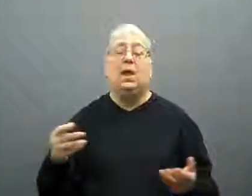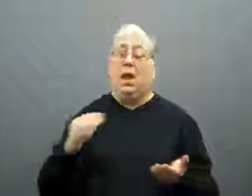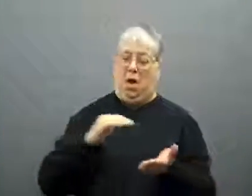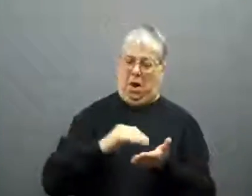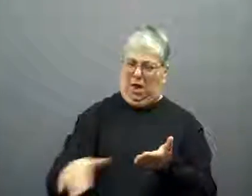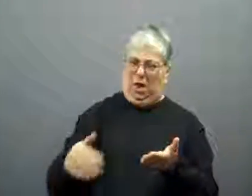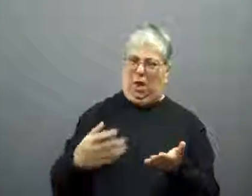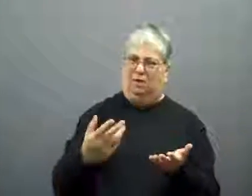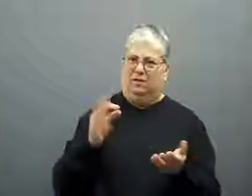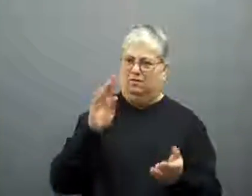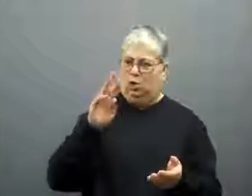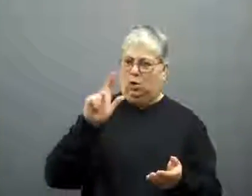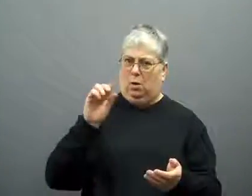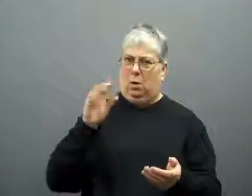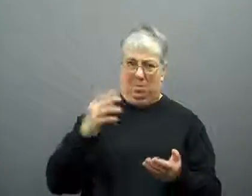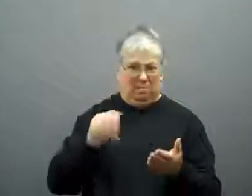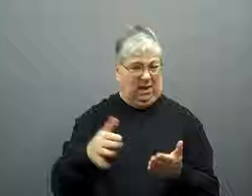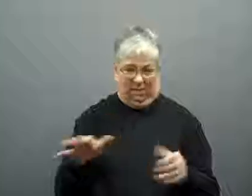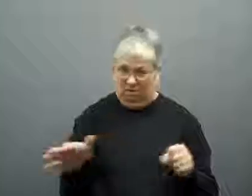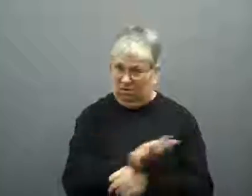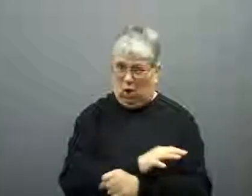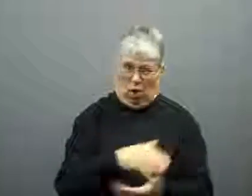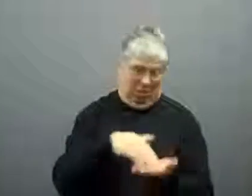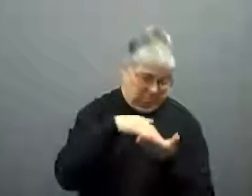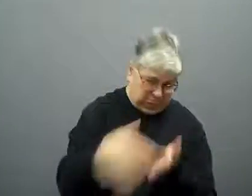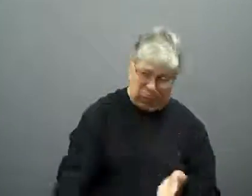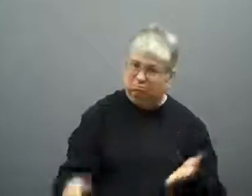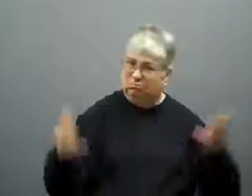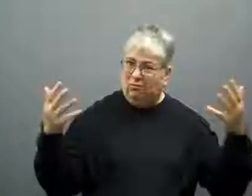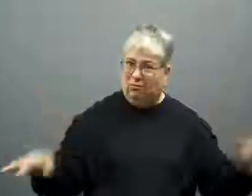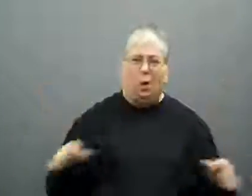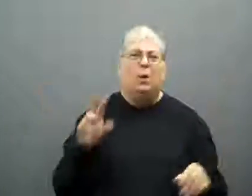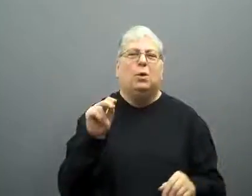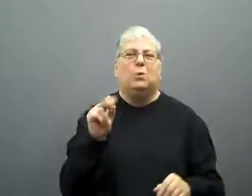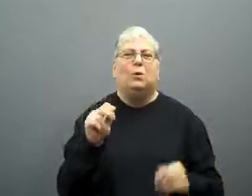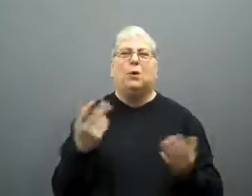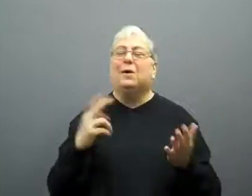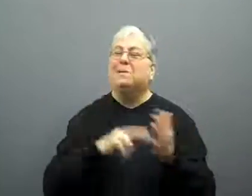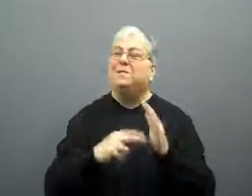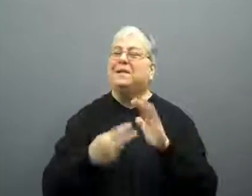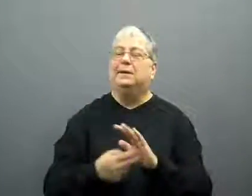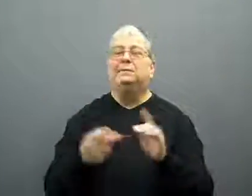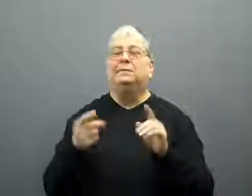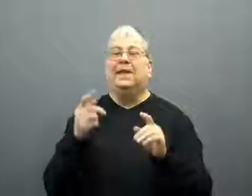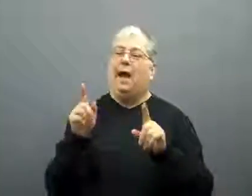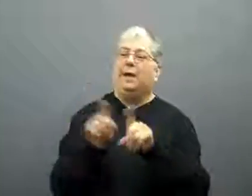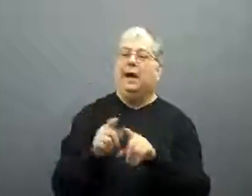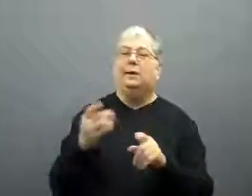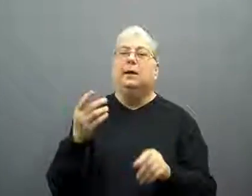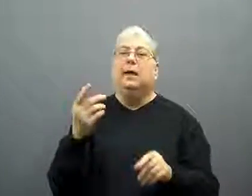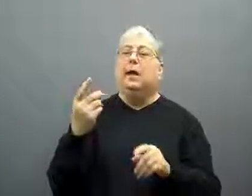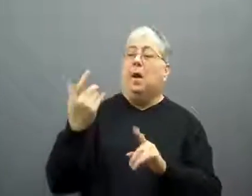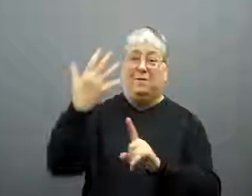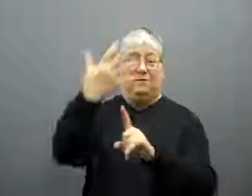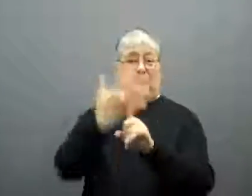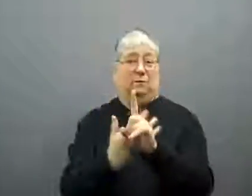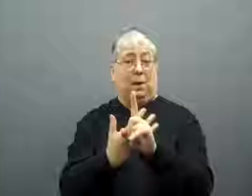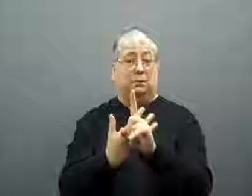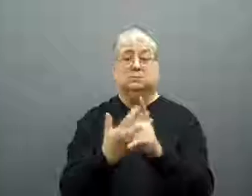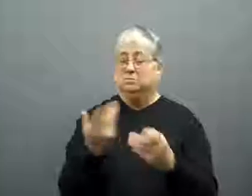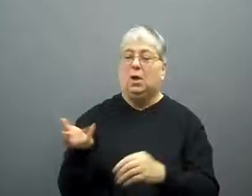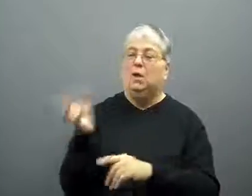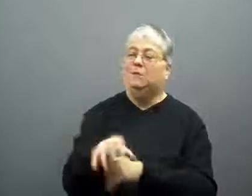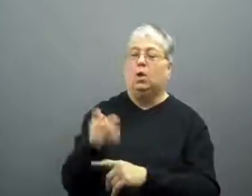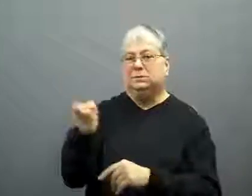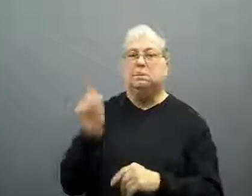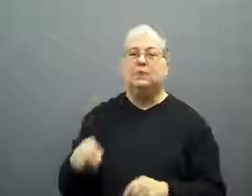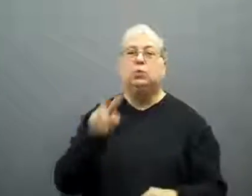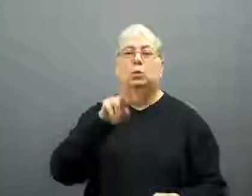A furlough is not a complete layoff.